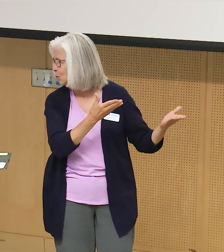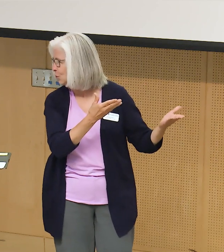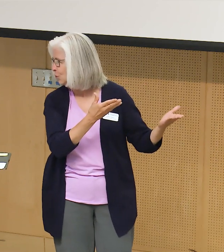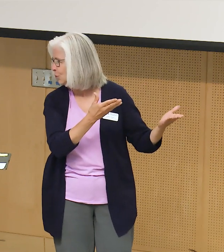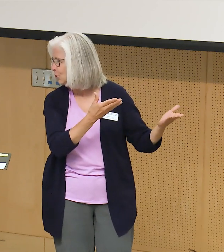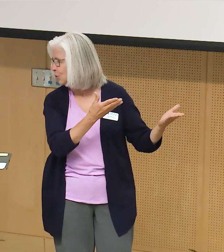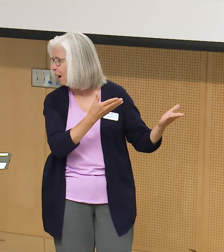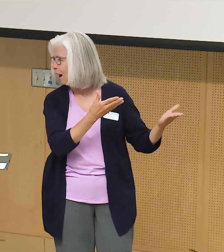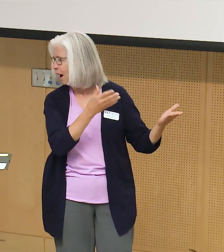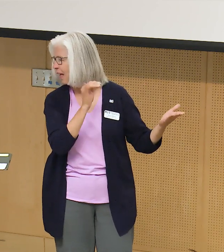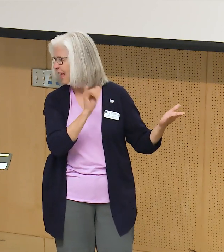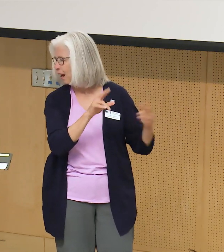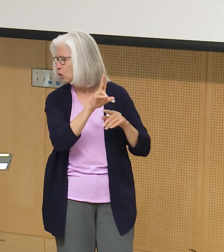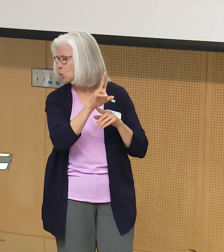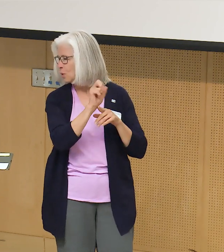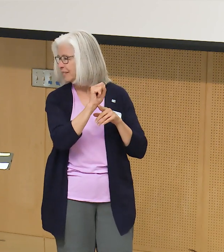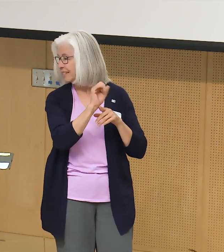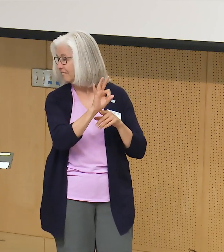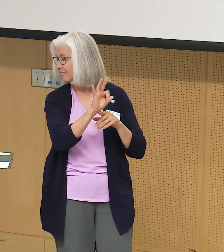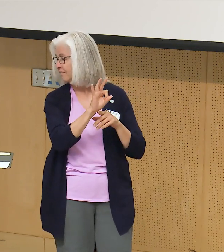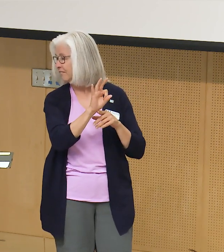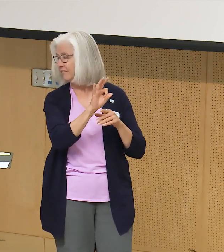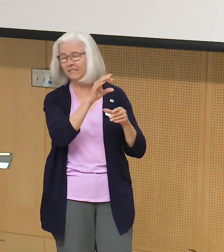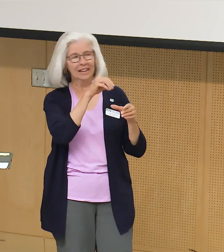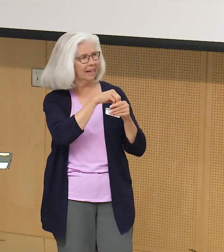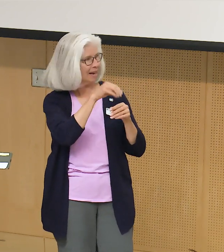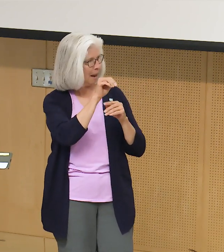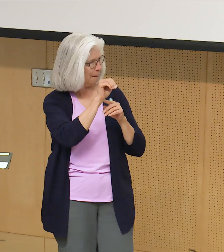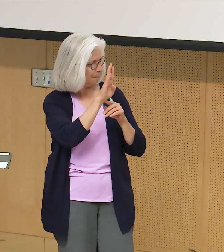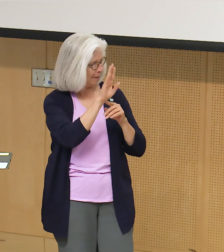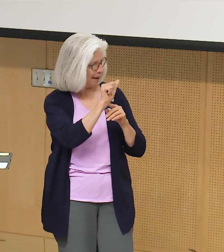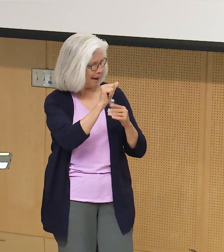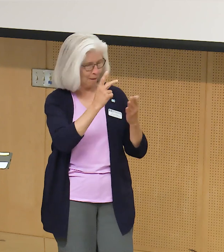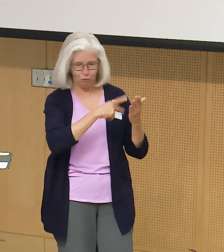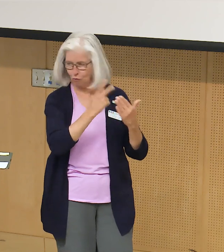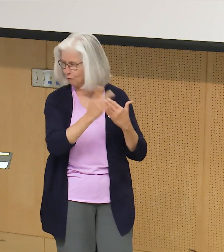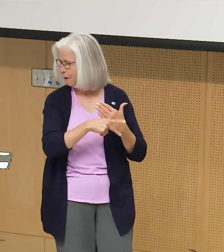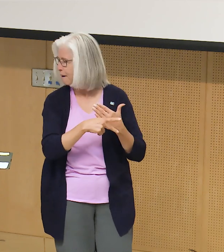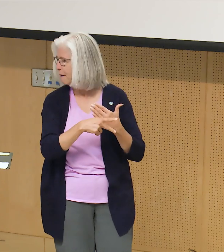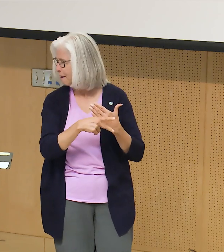They have experience working with you at USF.